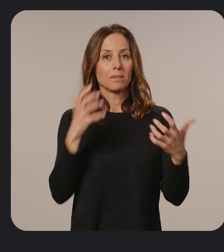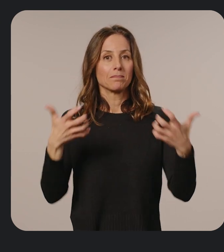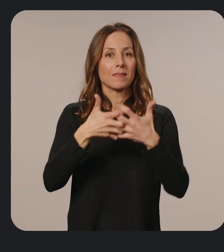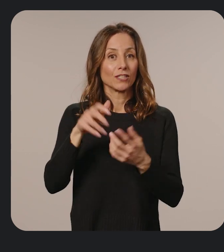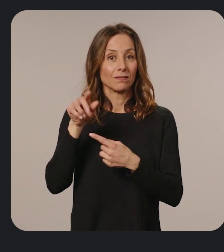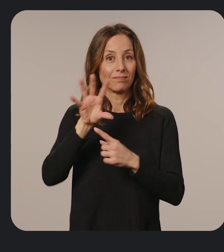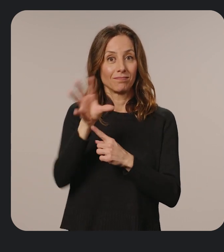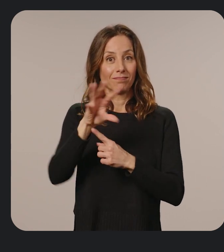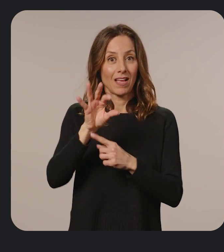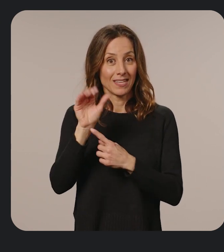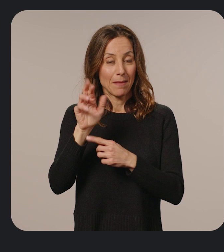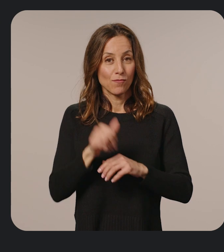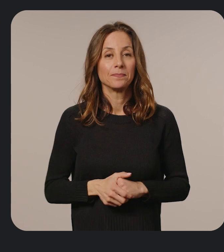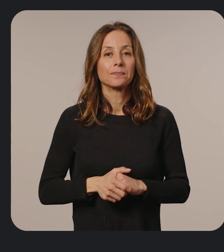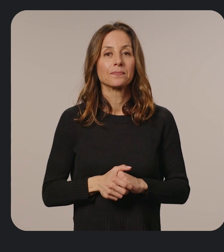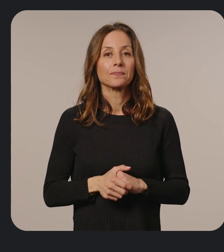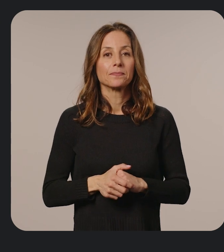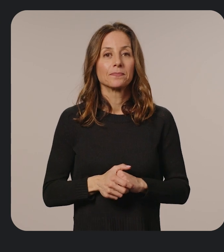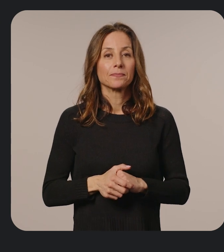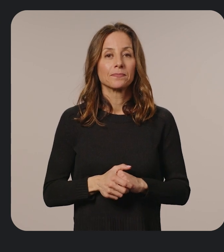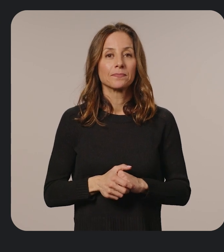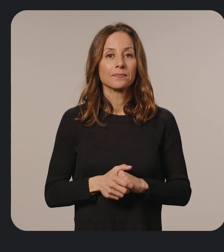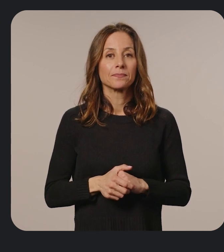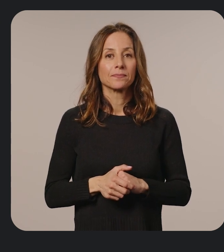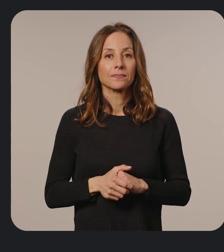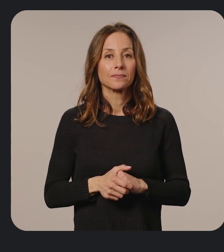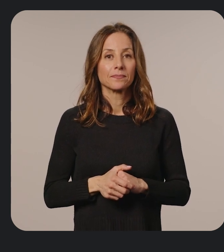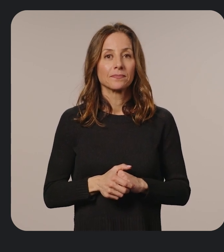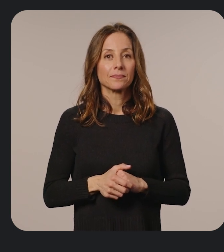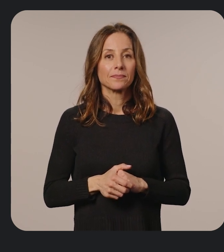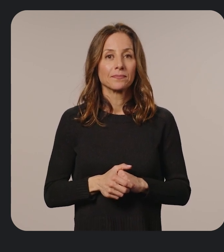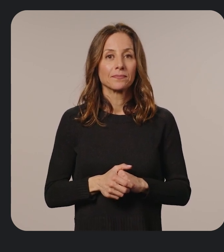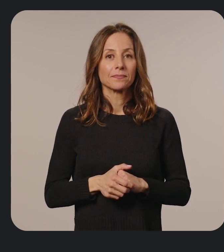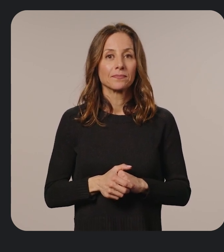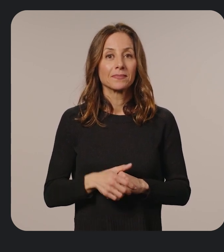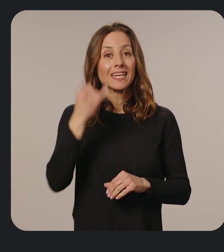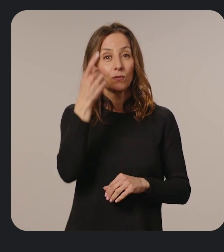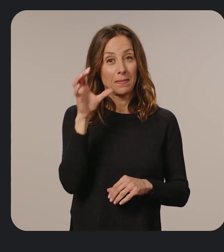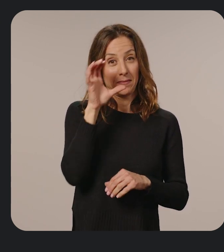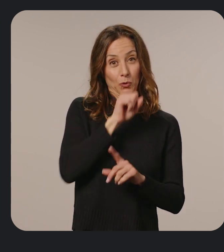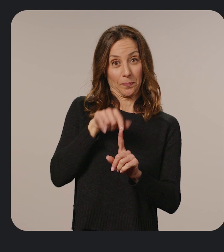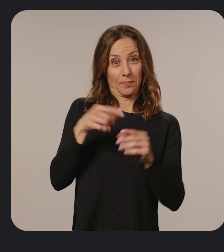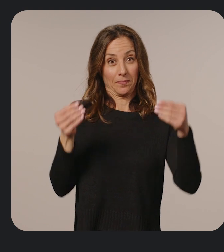and orientation of your UI matches the aspect ratio and orientation of the camera sensor. If you are making that assumption,